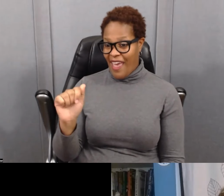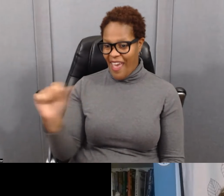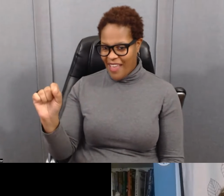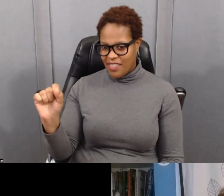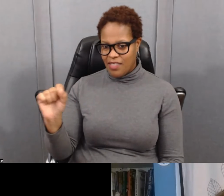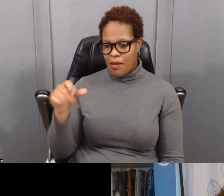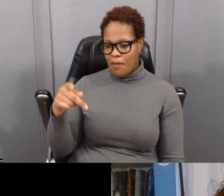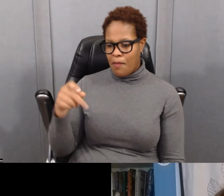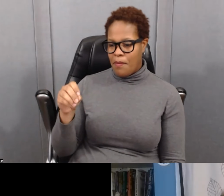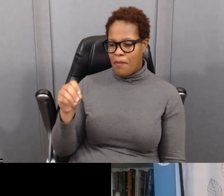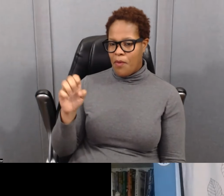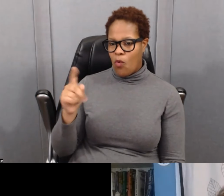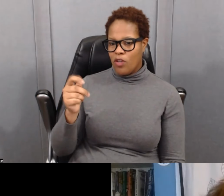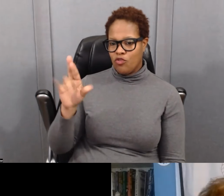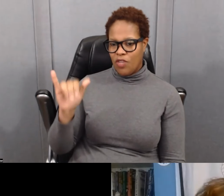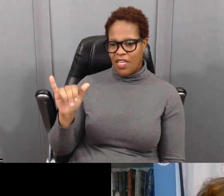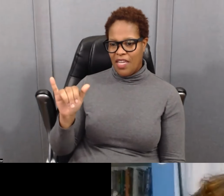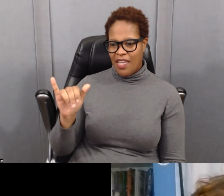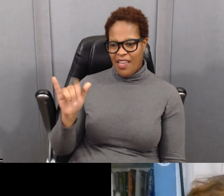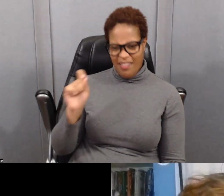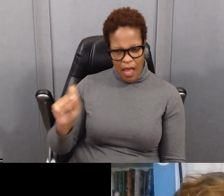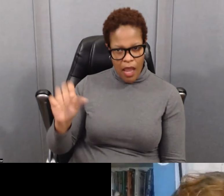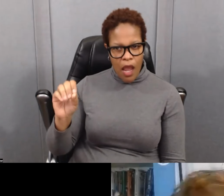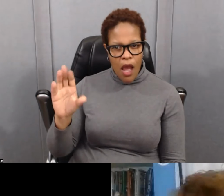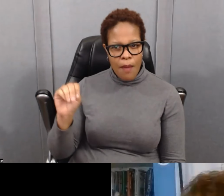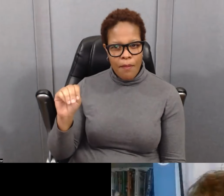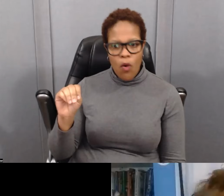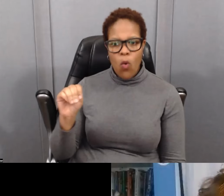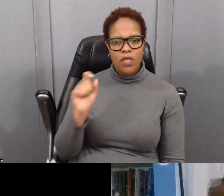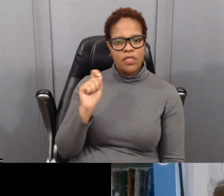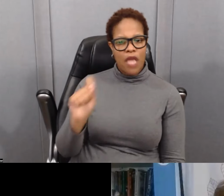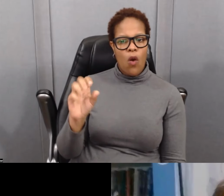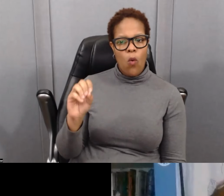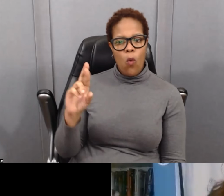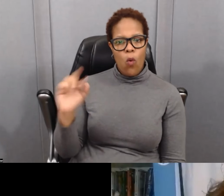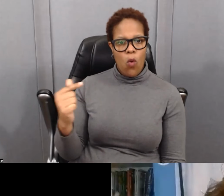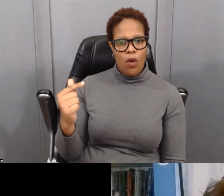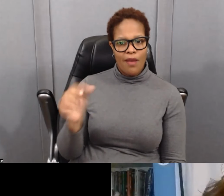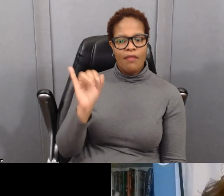but I think it's that .com or.org, they're a great resource because they have a workbook